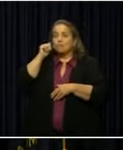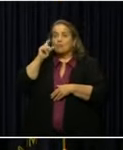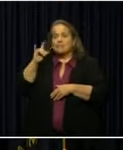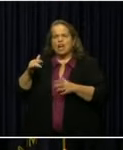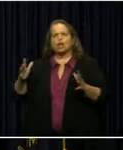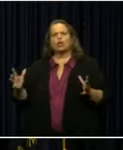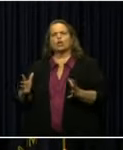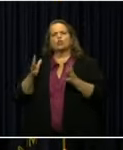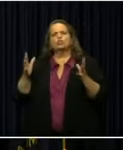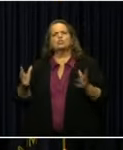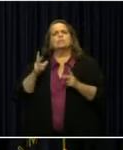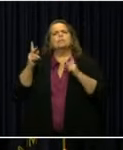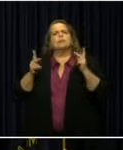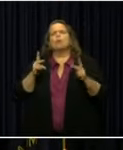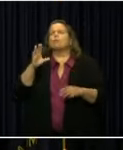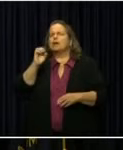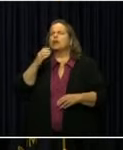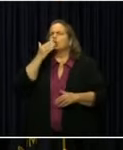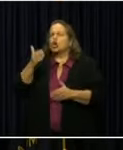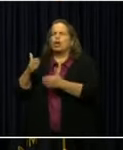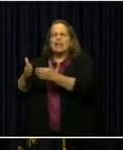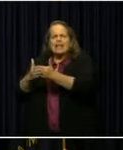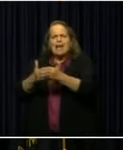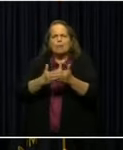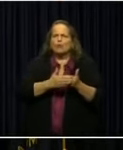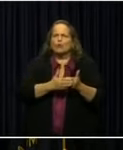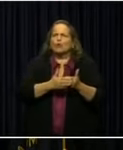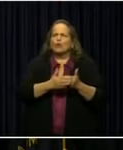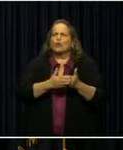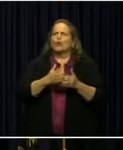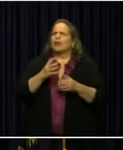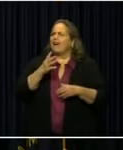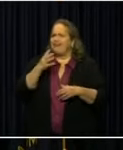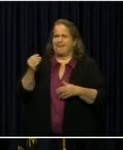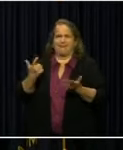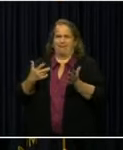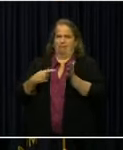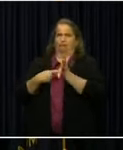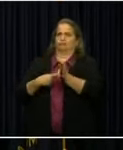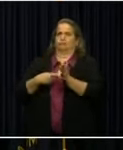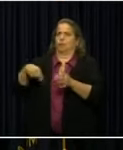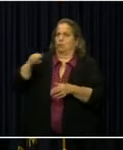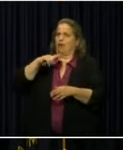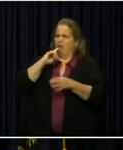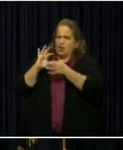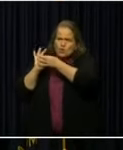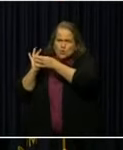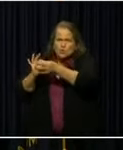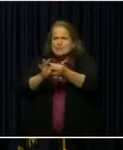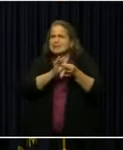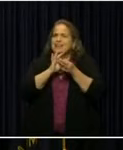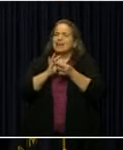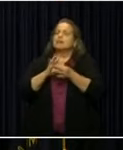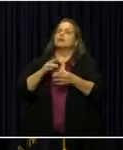AS YOU CAN SEE, TALKING ABOUT GETTING THROUGH IT TOGETHER, PUTTING THIS UP TONIGHT BECAUSE WE'RE GOING TO HAVE A NEW NORMAL